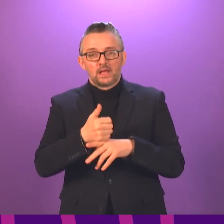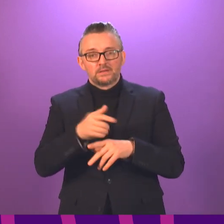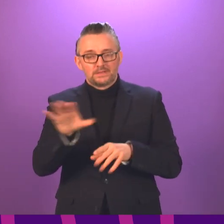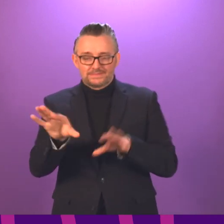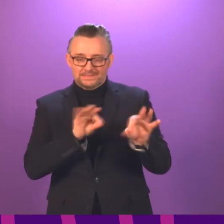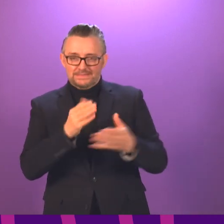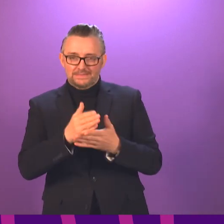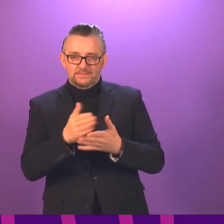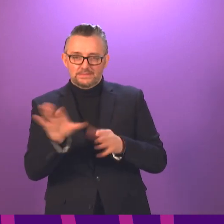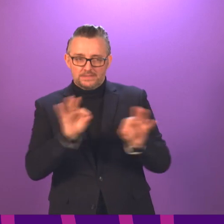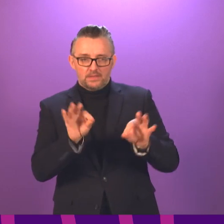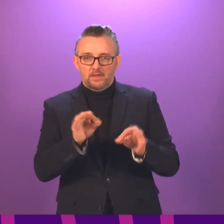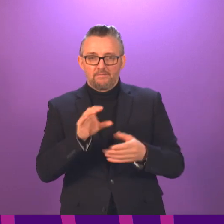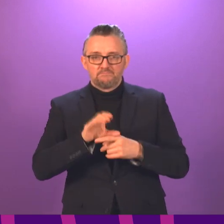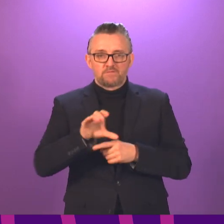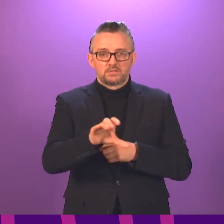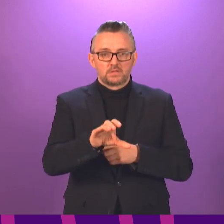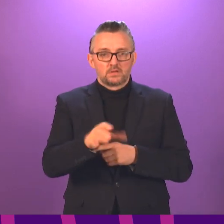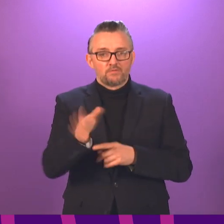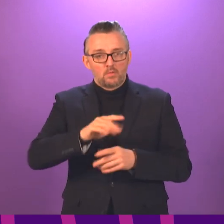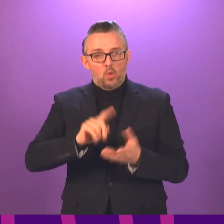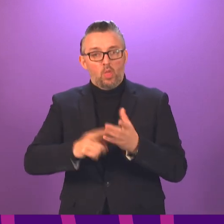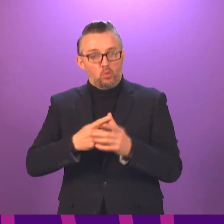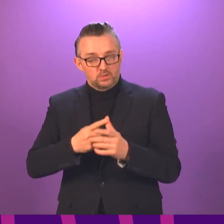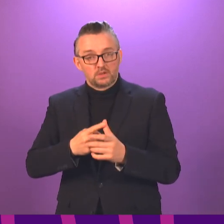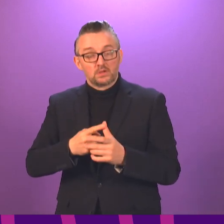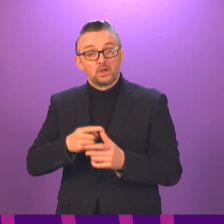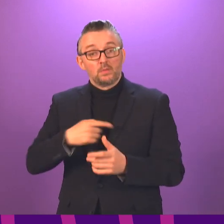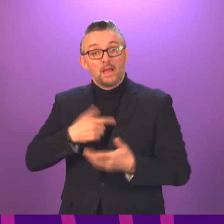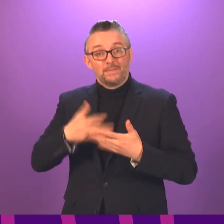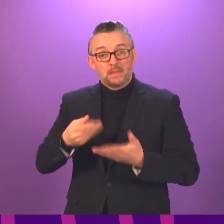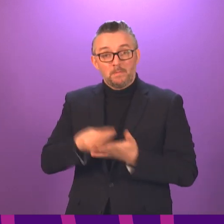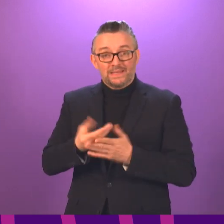Since then, we have significantly increased the money that goes to local authorities to